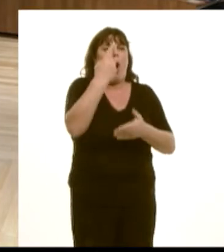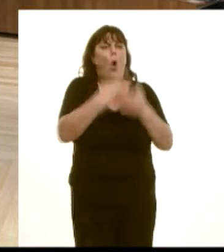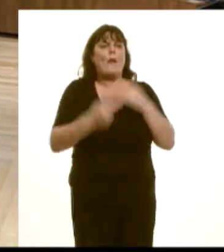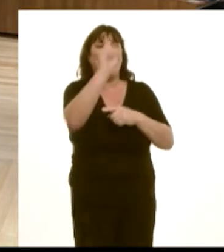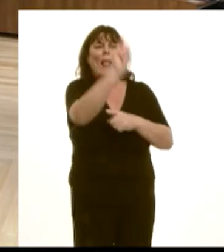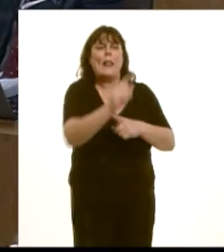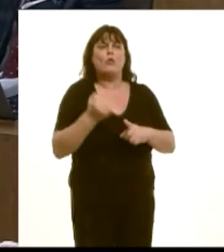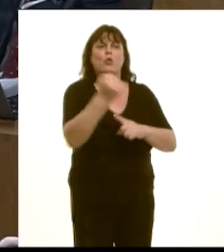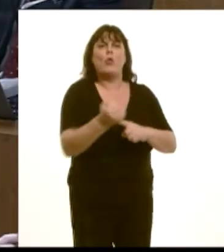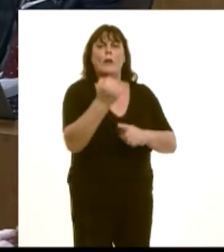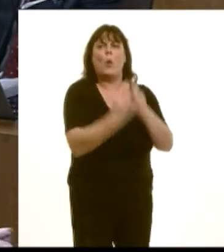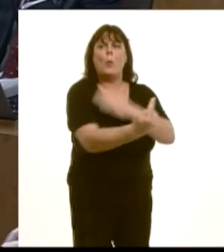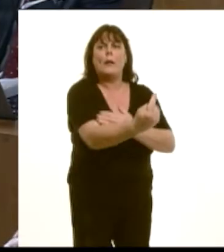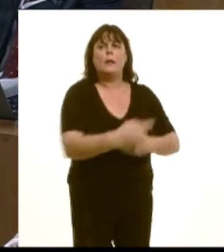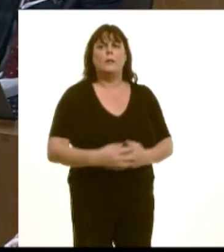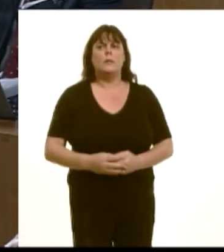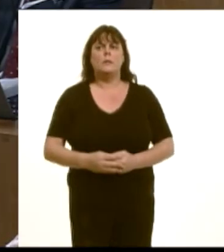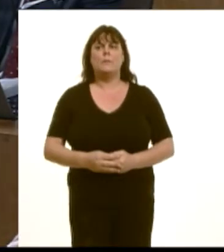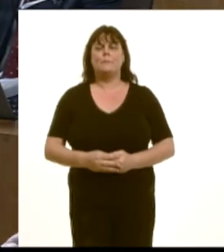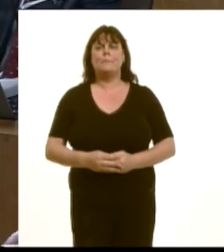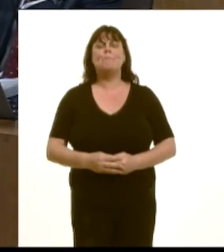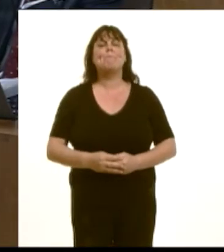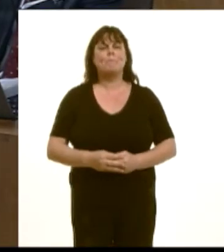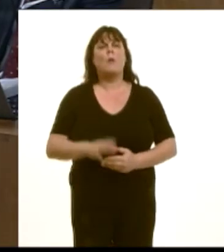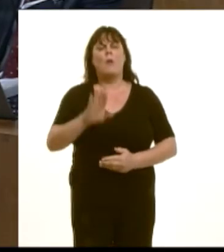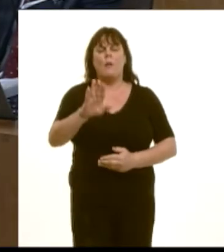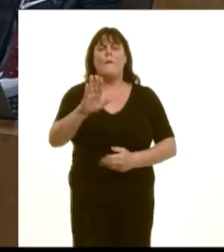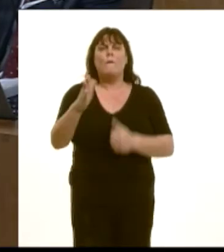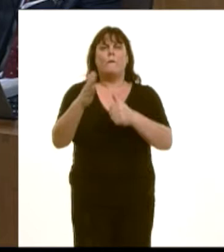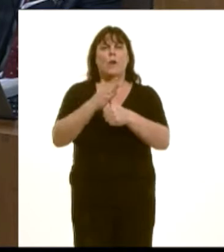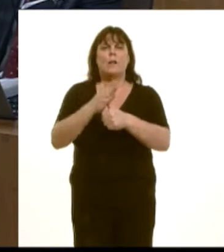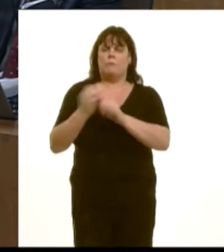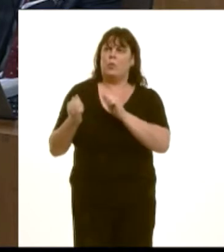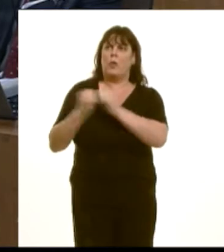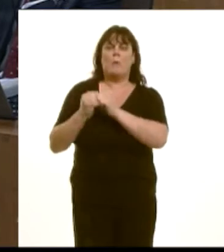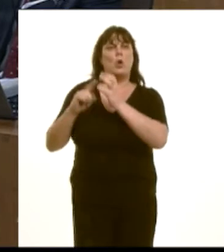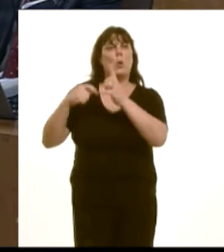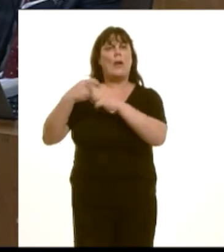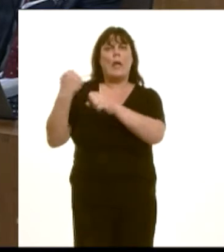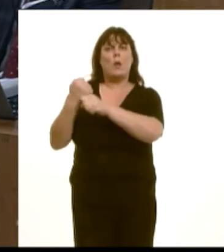south Wales? Carwyn Jones: First of all, the thing to remember is that the agreement with the UK Government is the control of the franchise; the whole